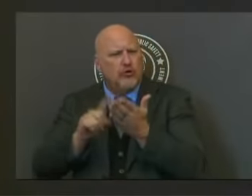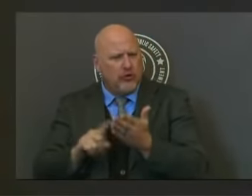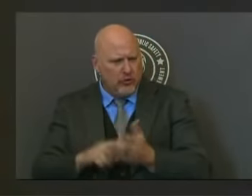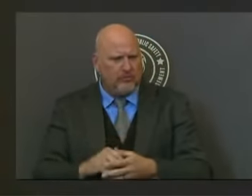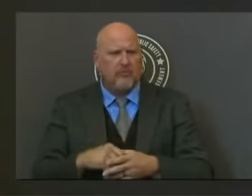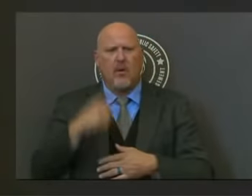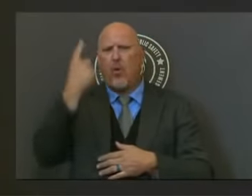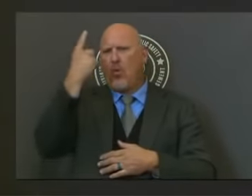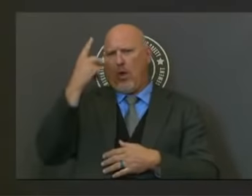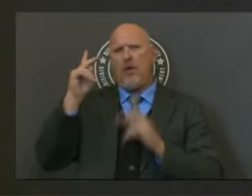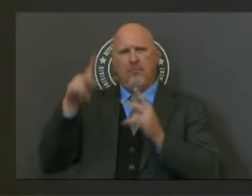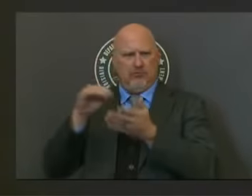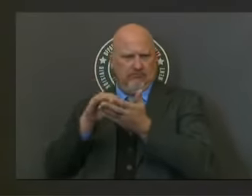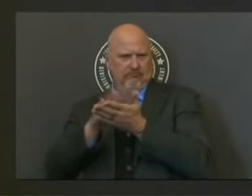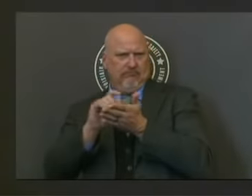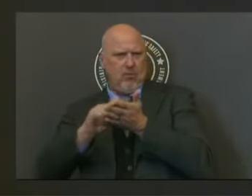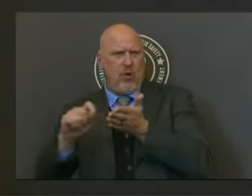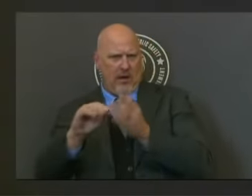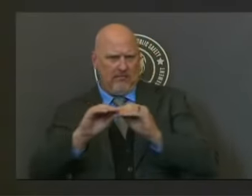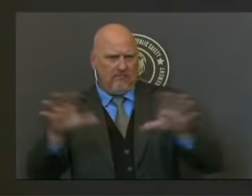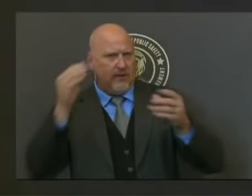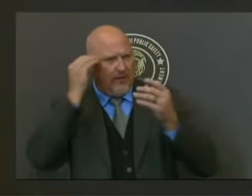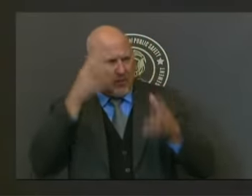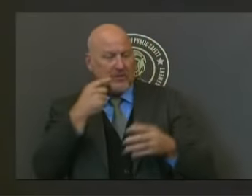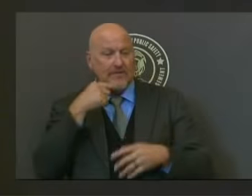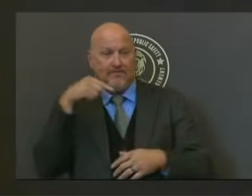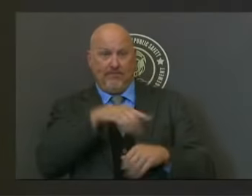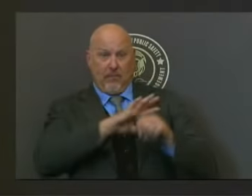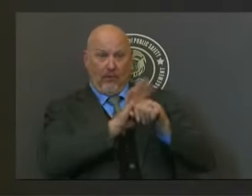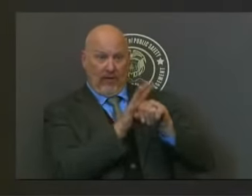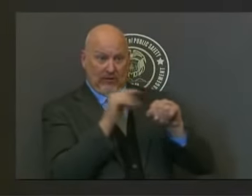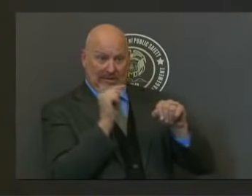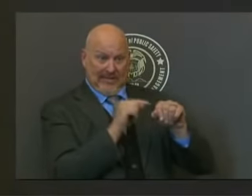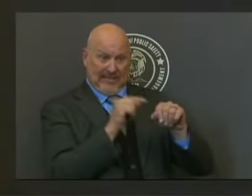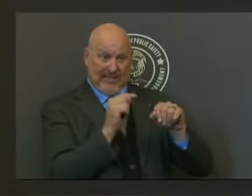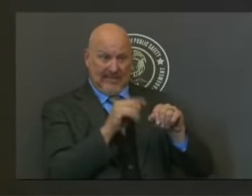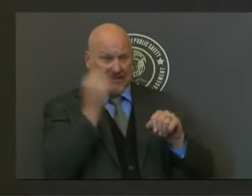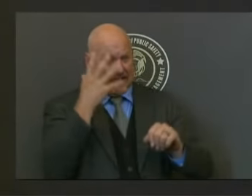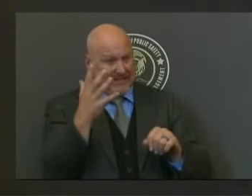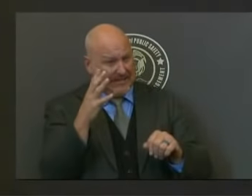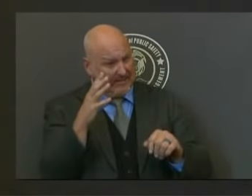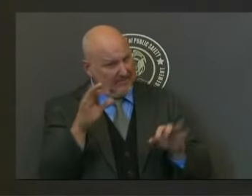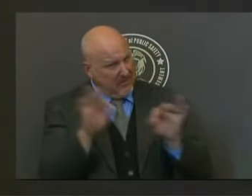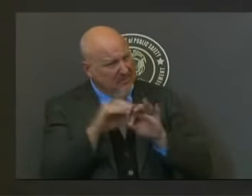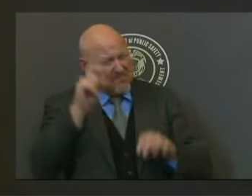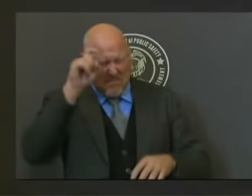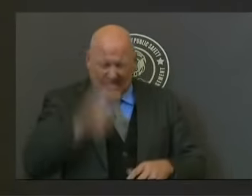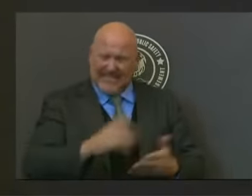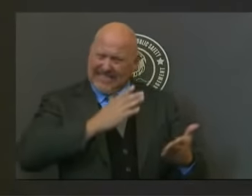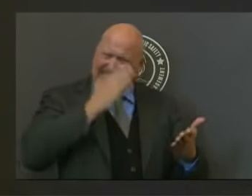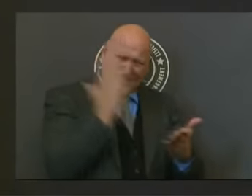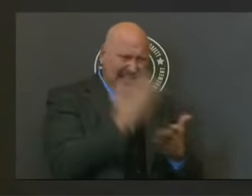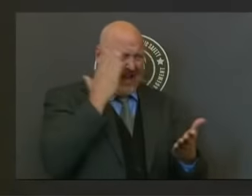covert nineteen burden in a population is critical